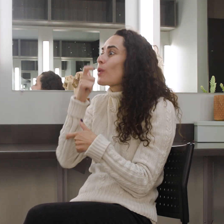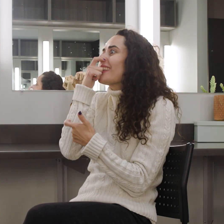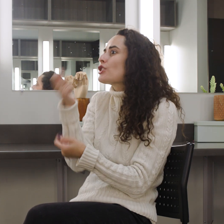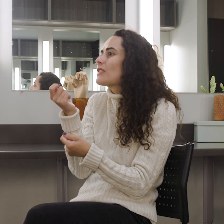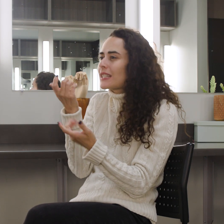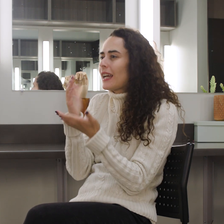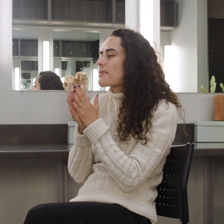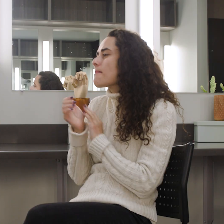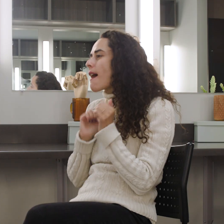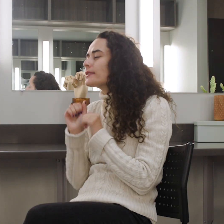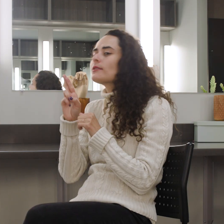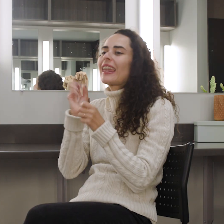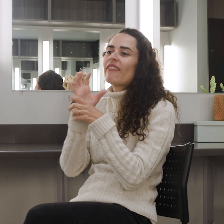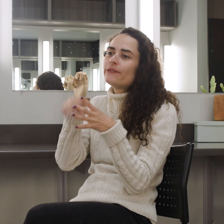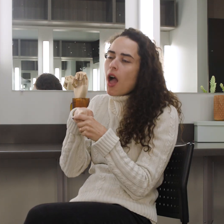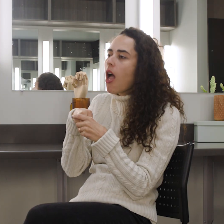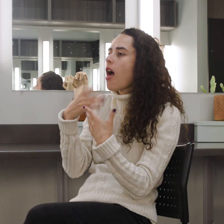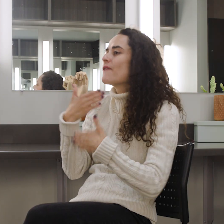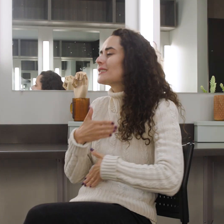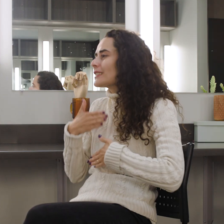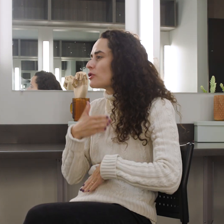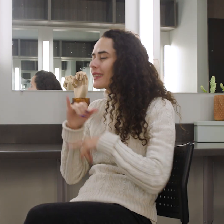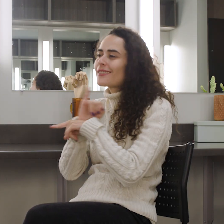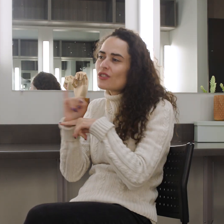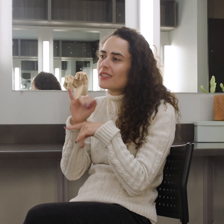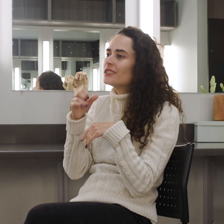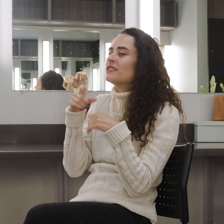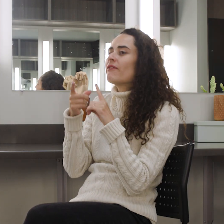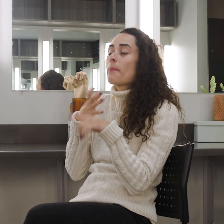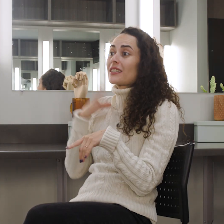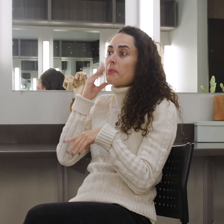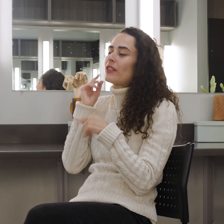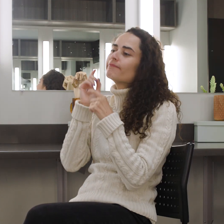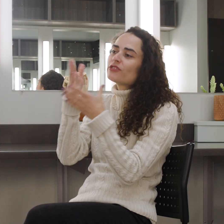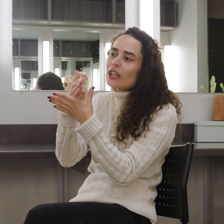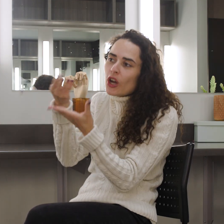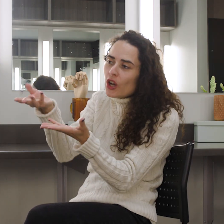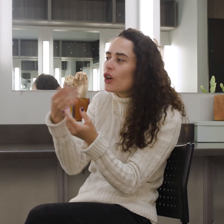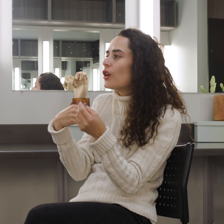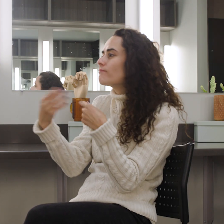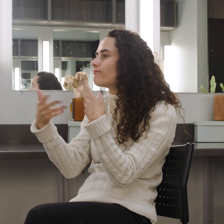or getting involved with the entertainment industry. I figured I could share wisdom from my experiences, provide